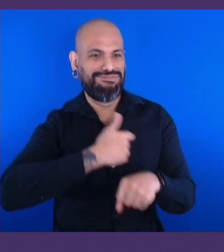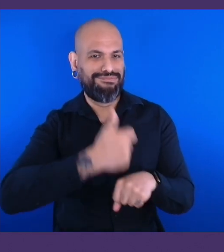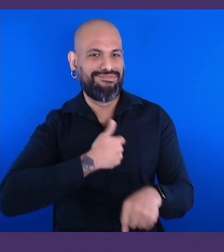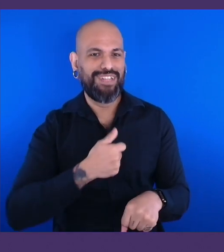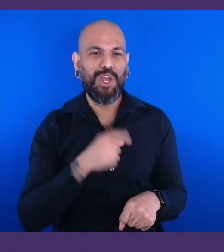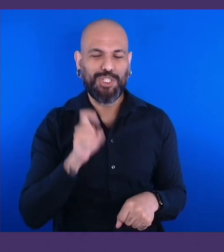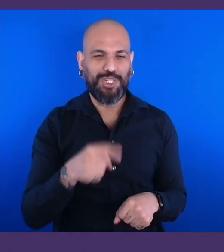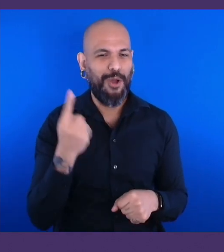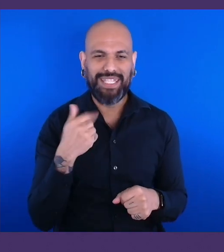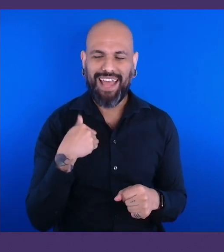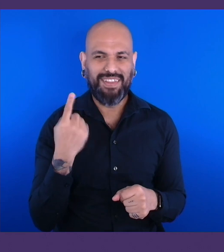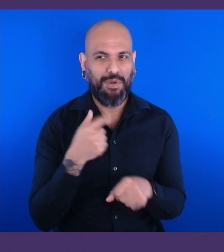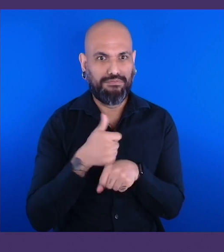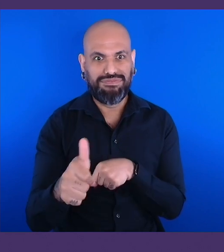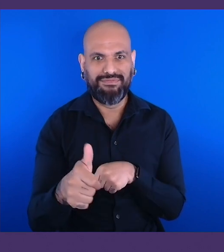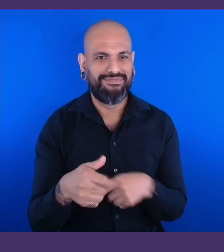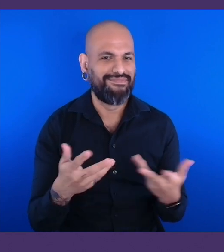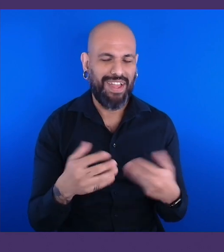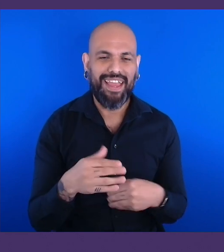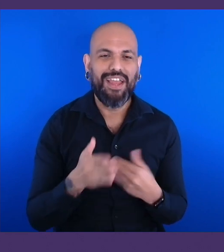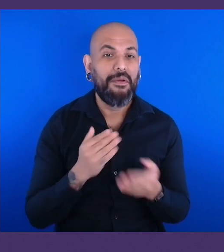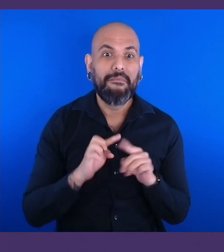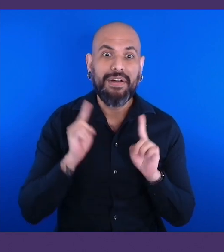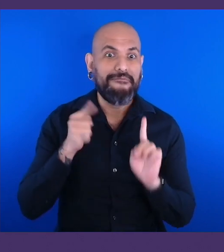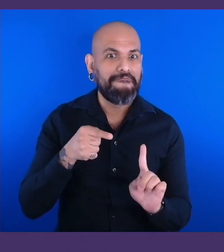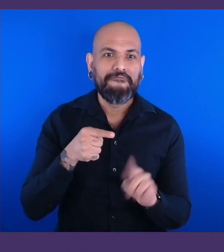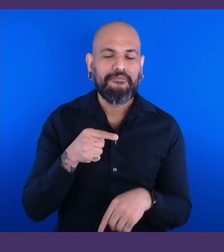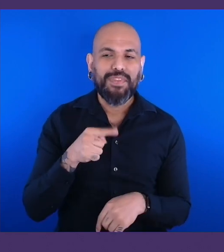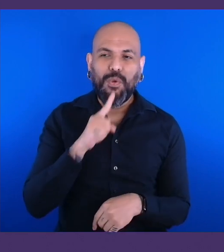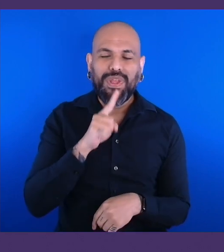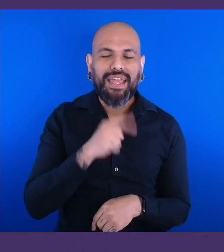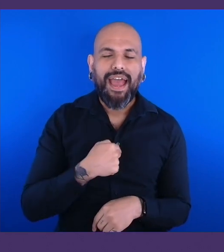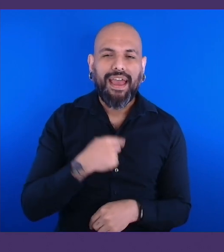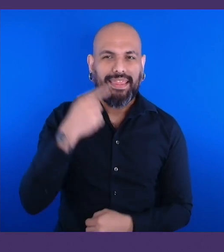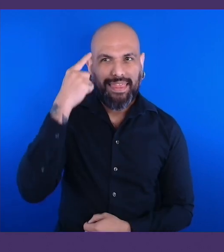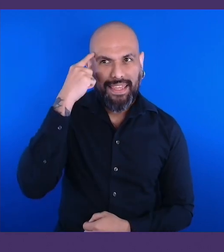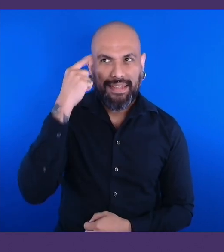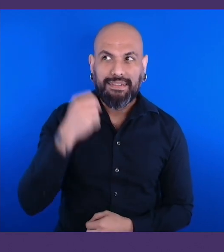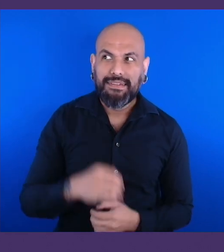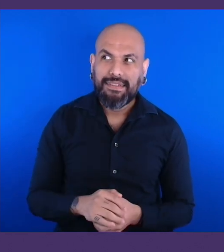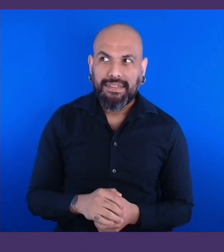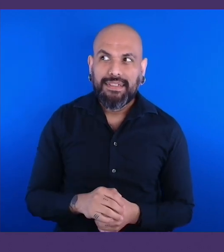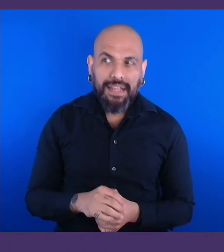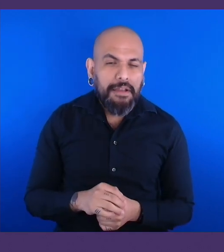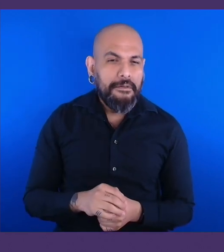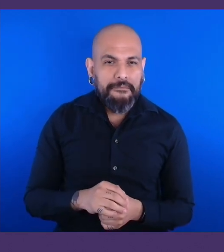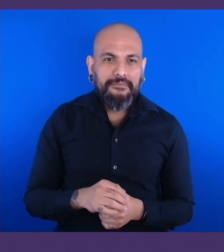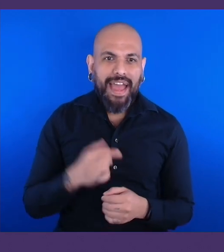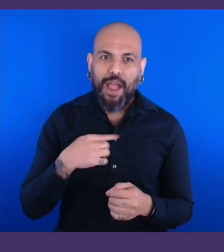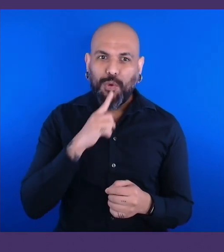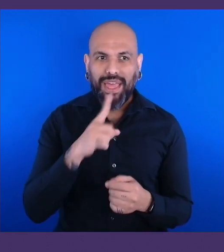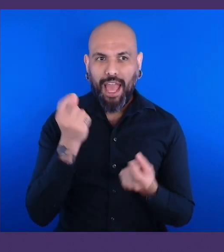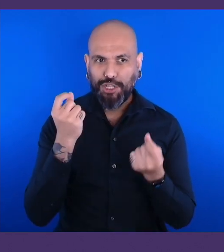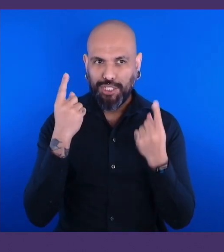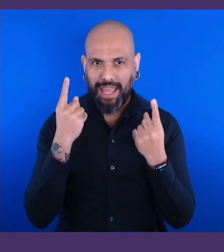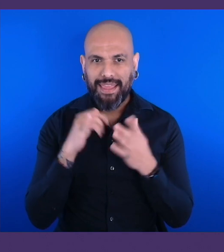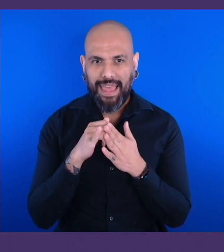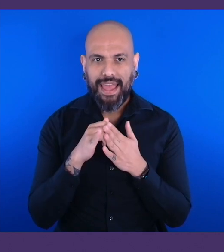But in reality, I really understand that it would have been much better if they were ready on time.